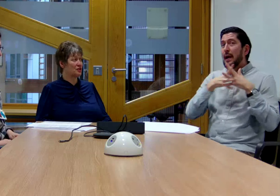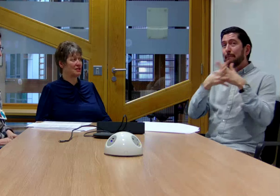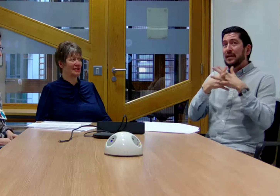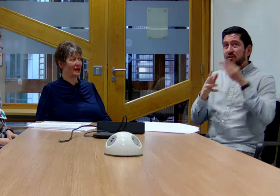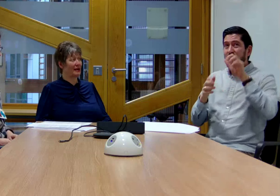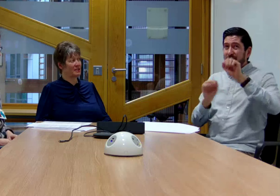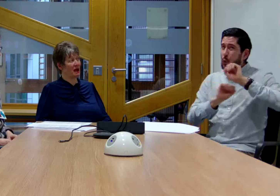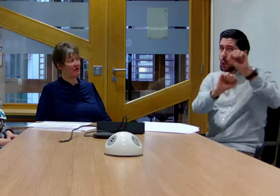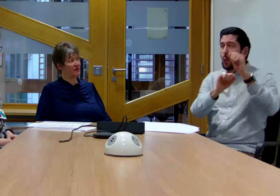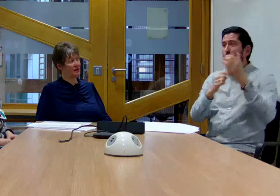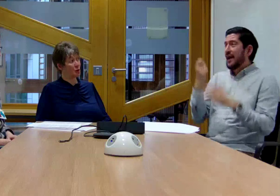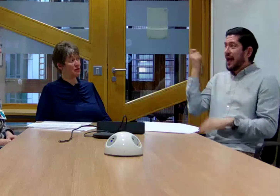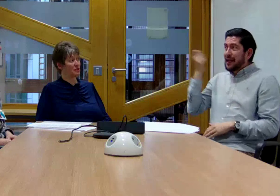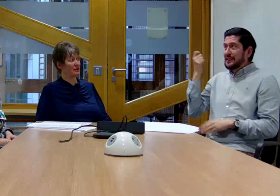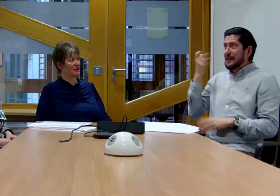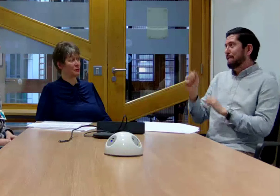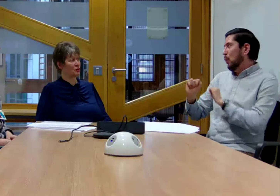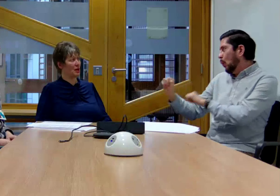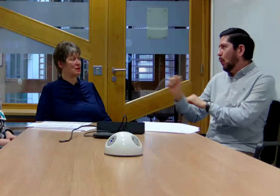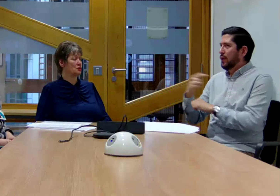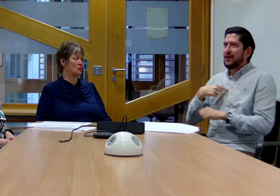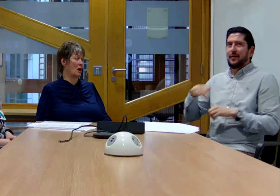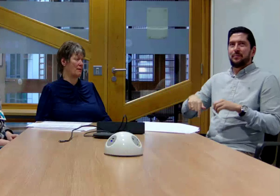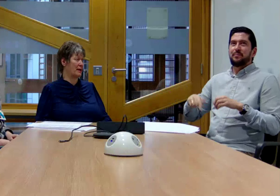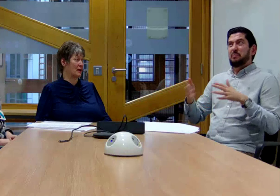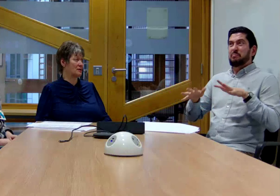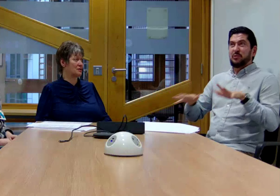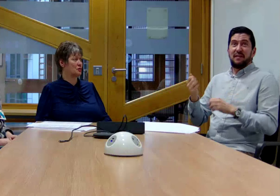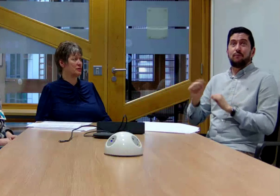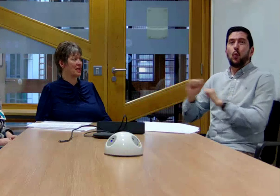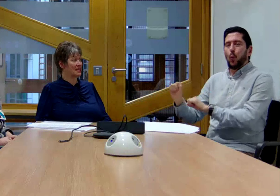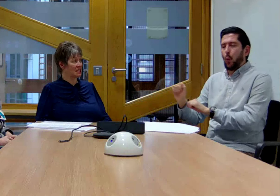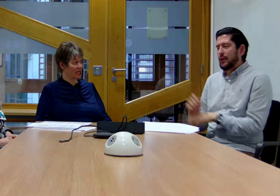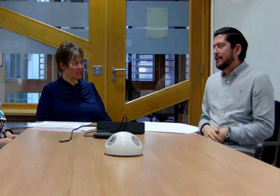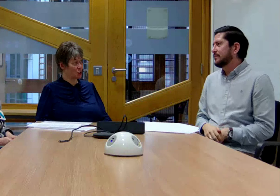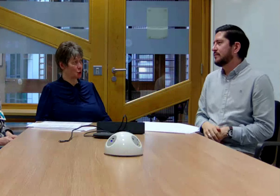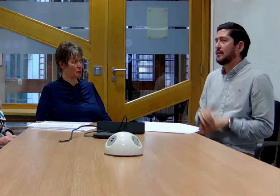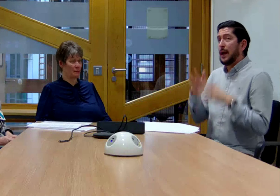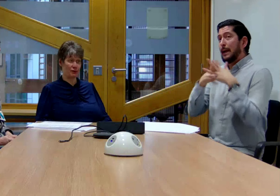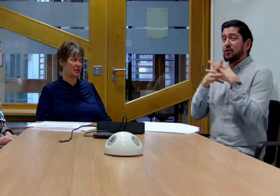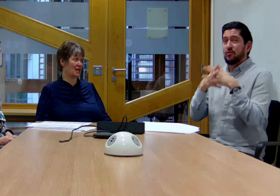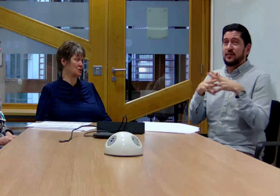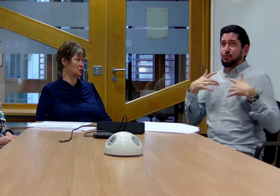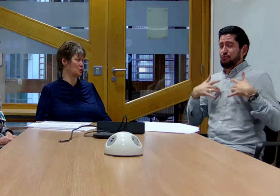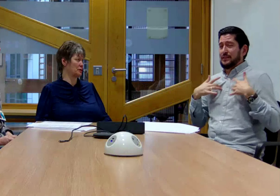And as I say, each country is likely to have its own sign language, so America has its